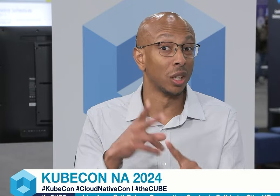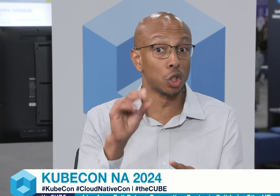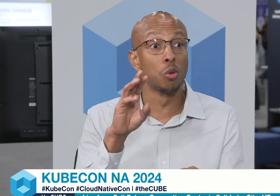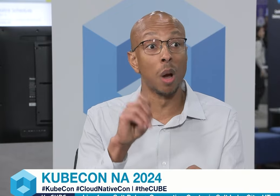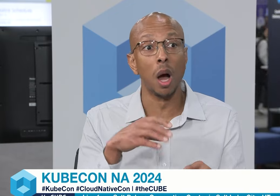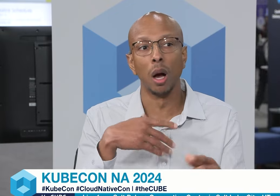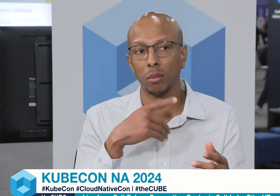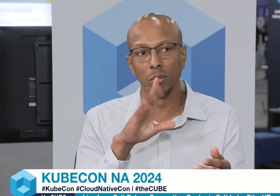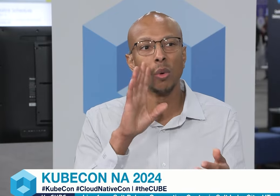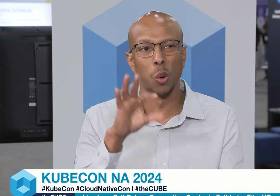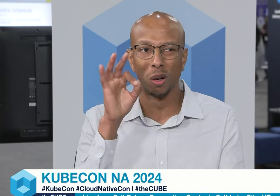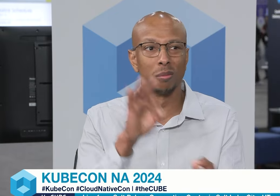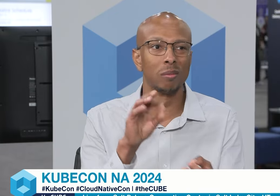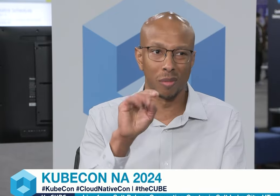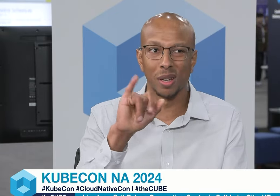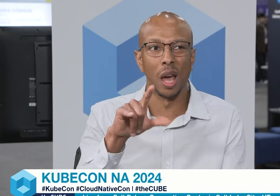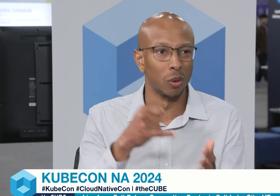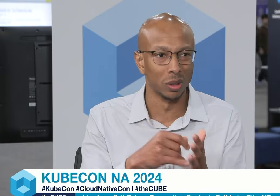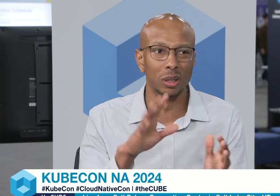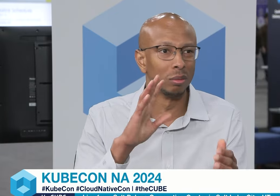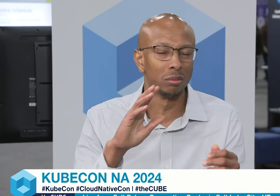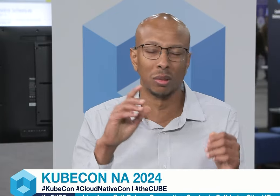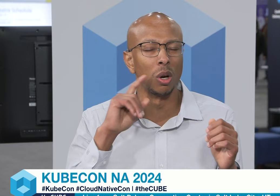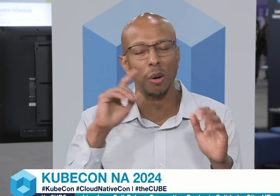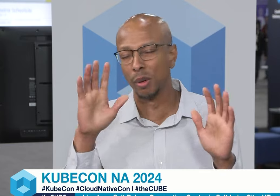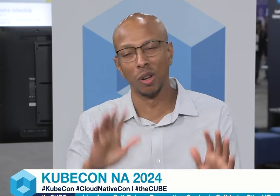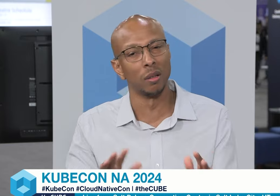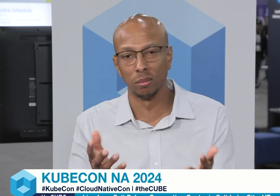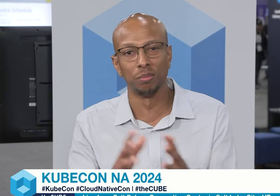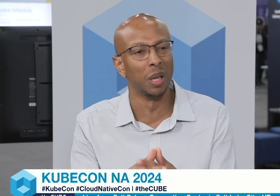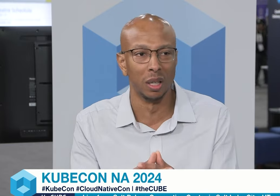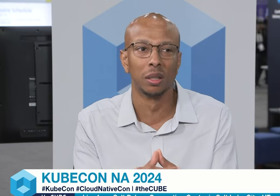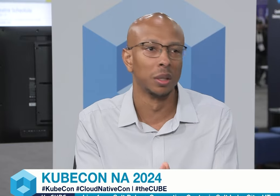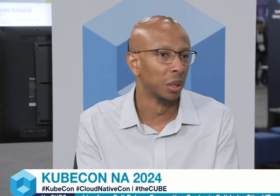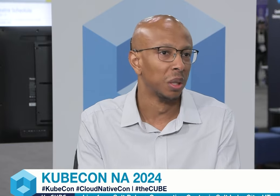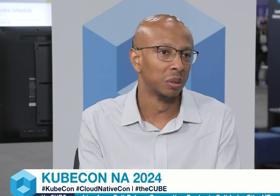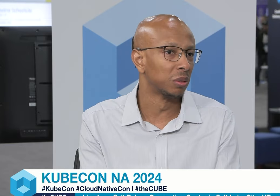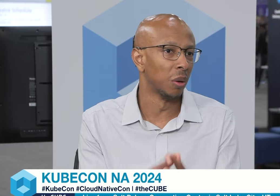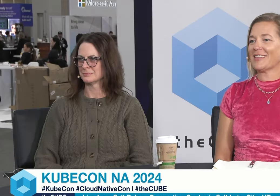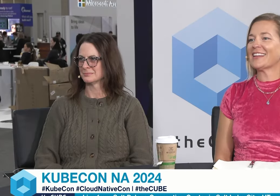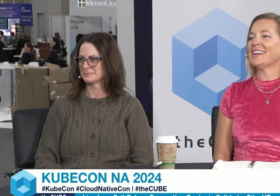Now, next time for your second trial, of course it would be phenomenal,